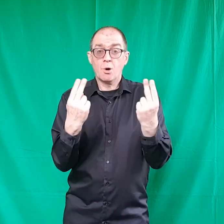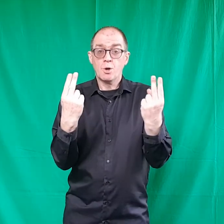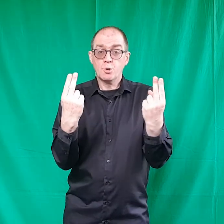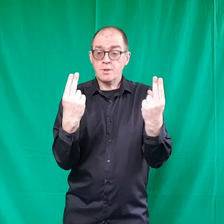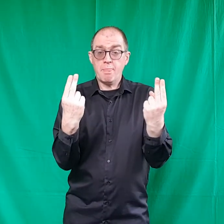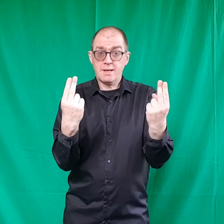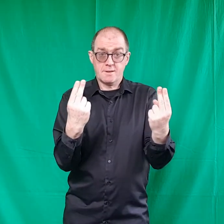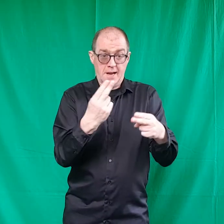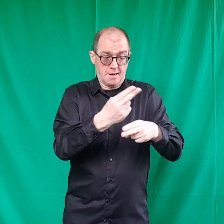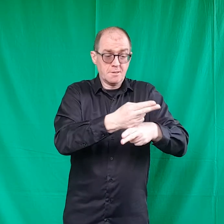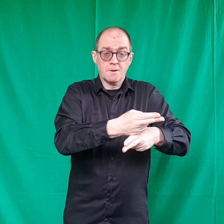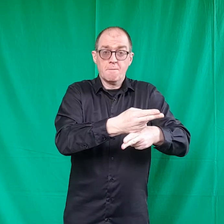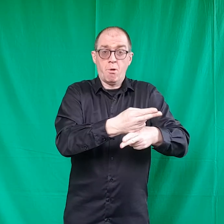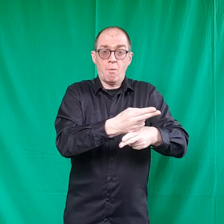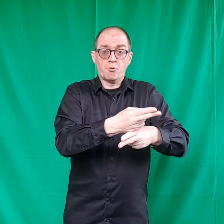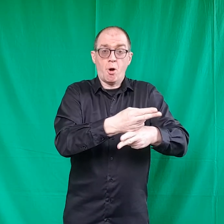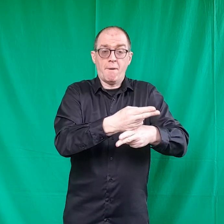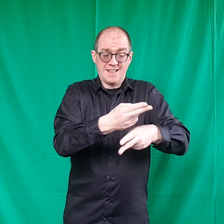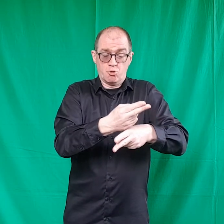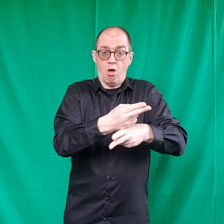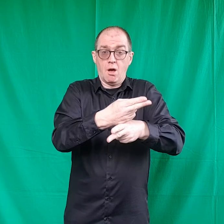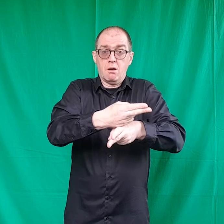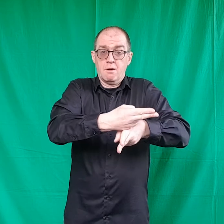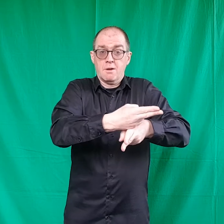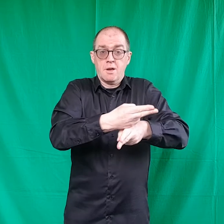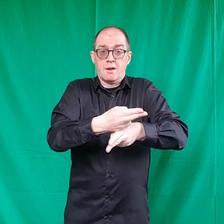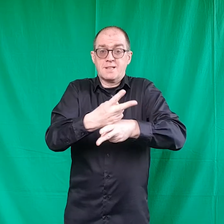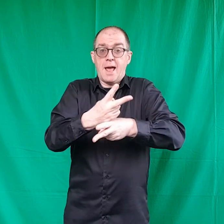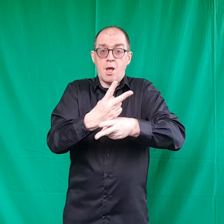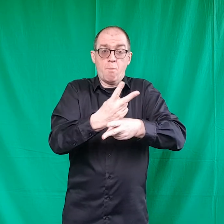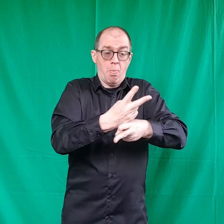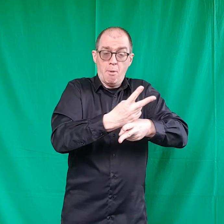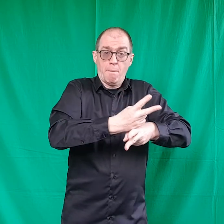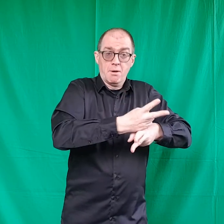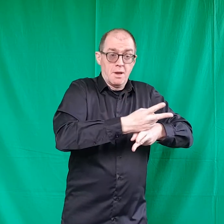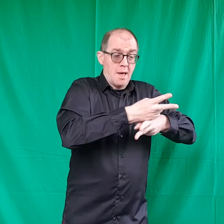So, using these fingers, put them on top of each other and slightly open them up,